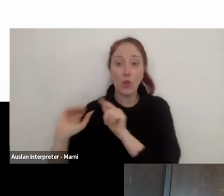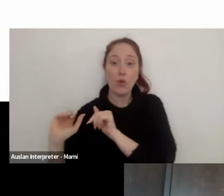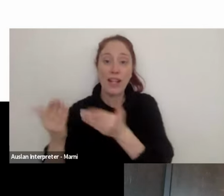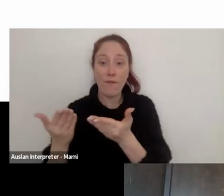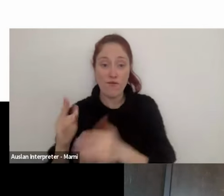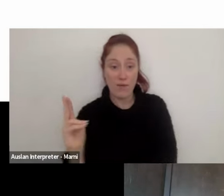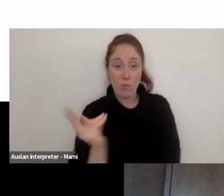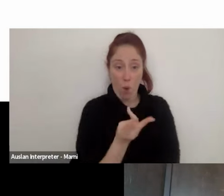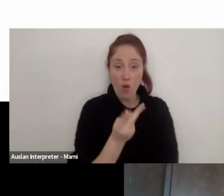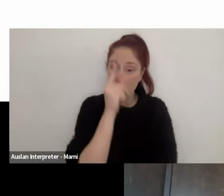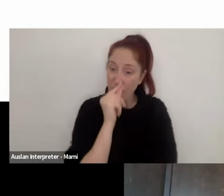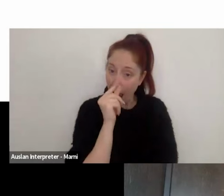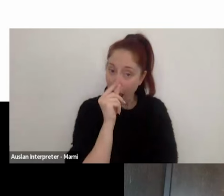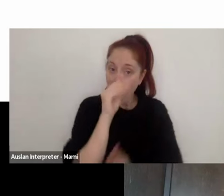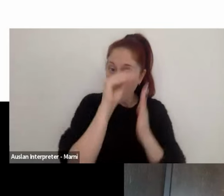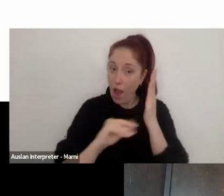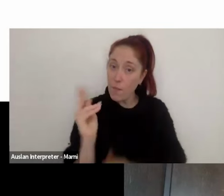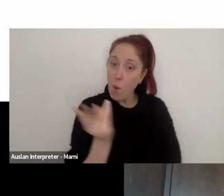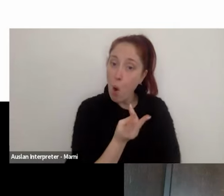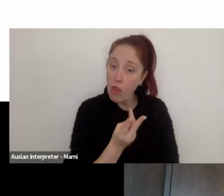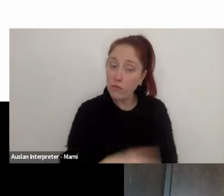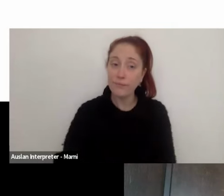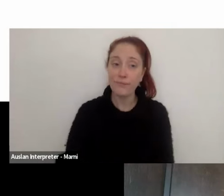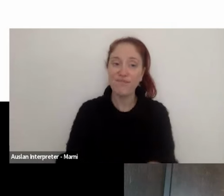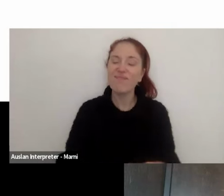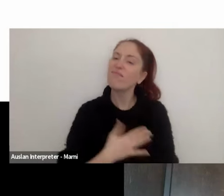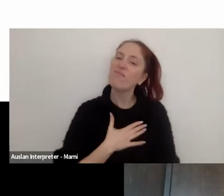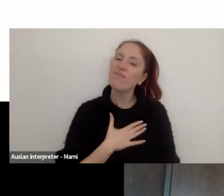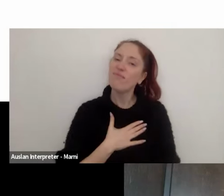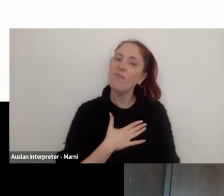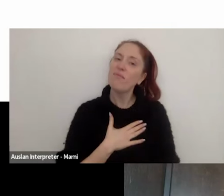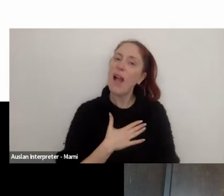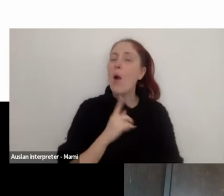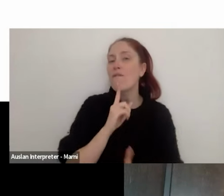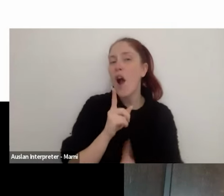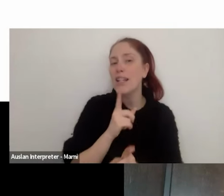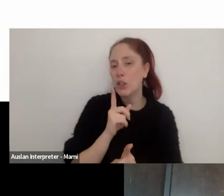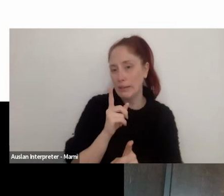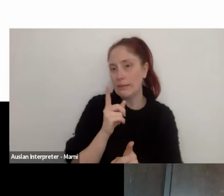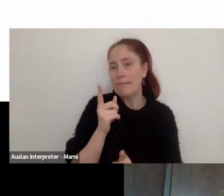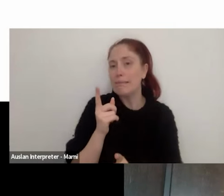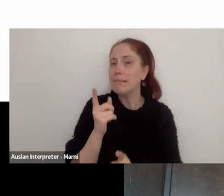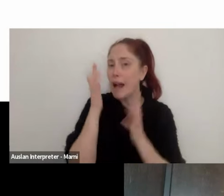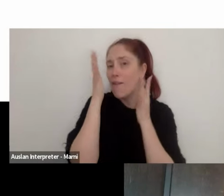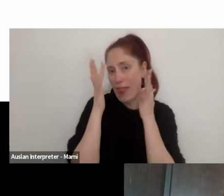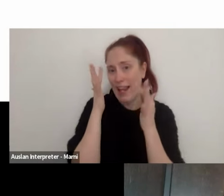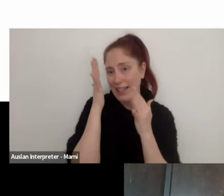stream. We would encourage you to think very carefully about that, because you would not be